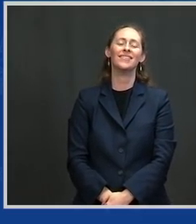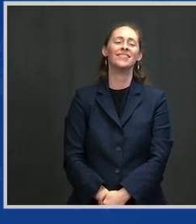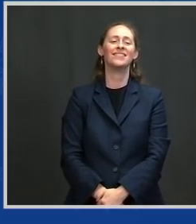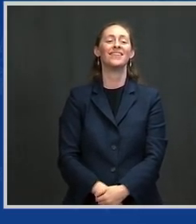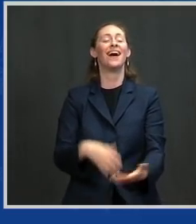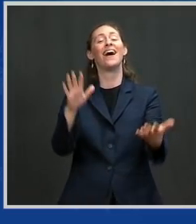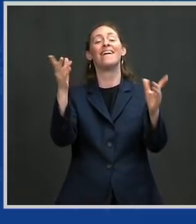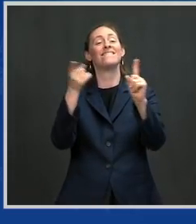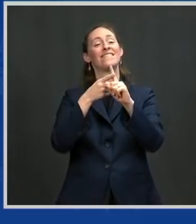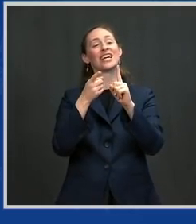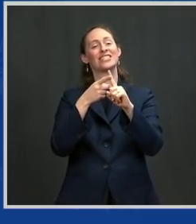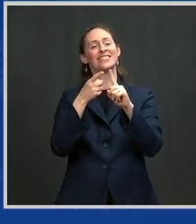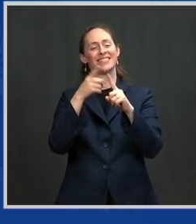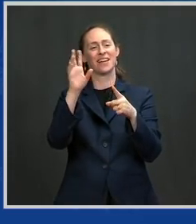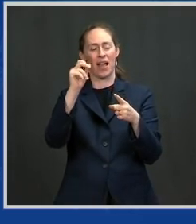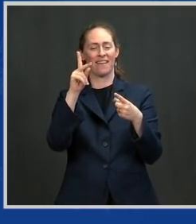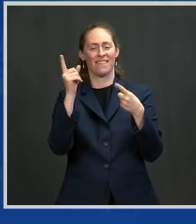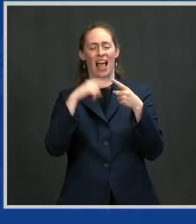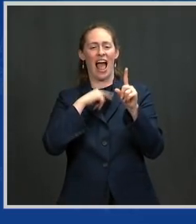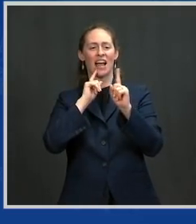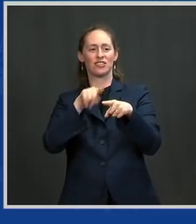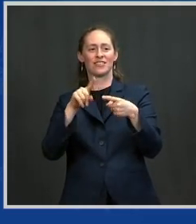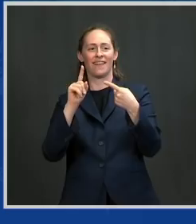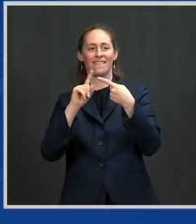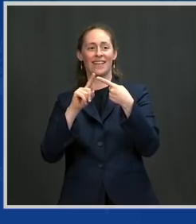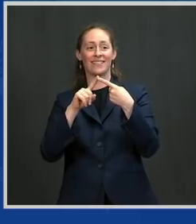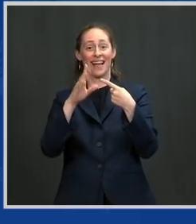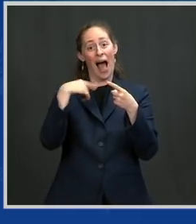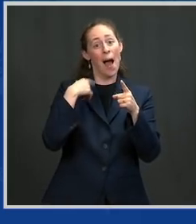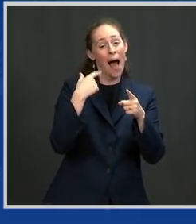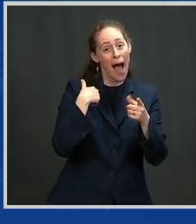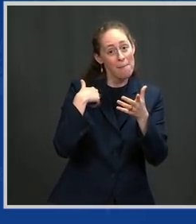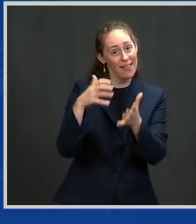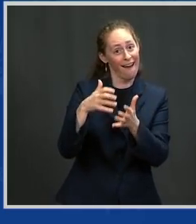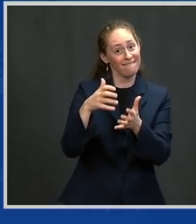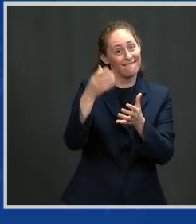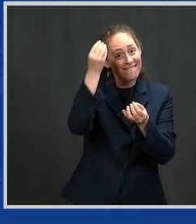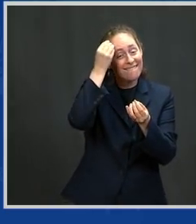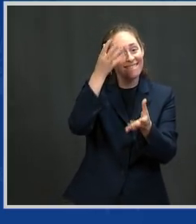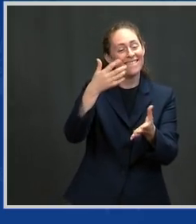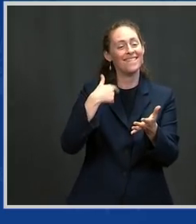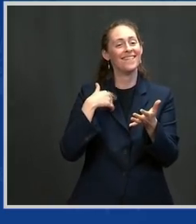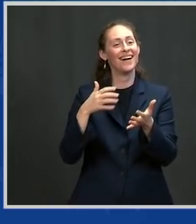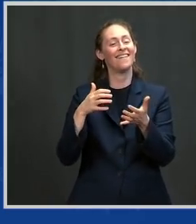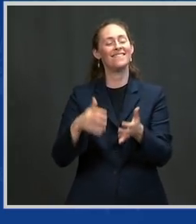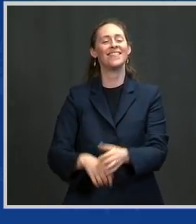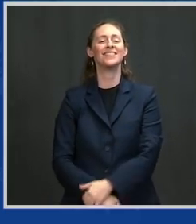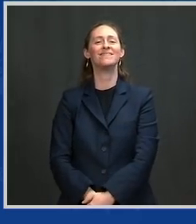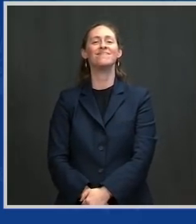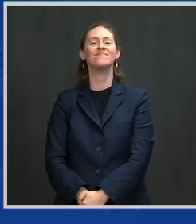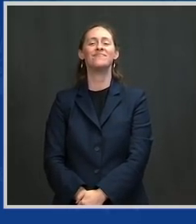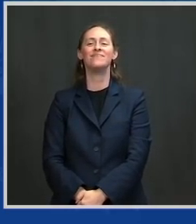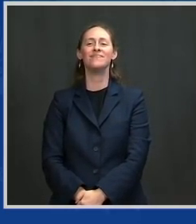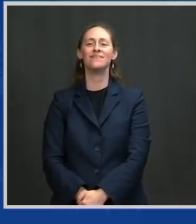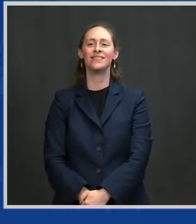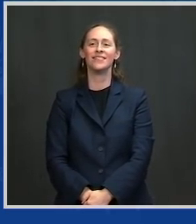I'm laughing too. They actually -- I -- >> The Press: So he is a killer? The President: Well, look, I mean,